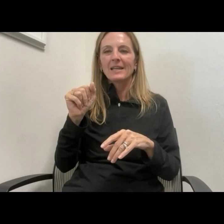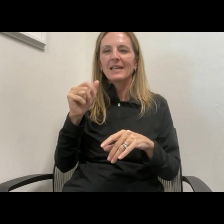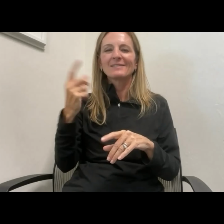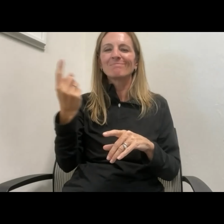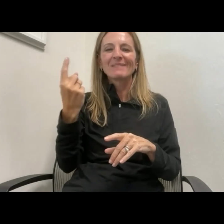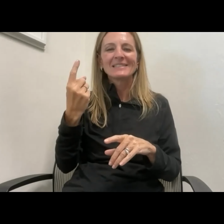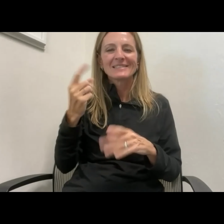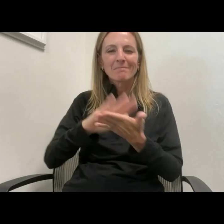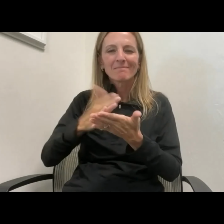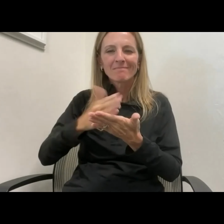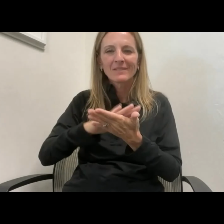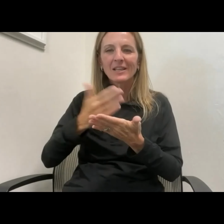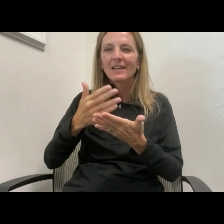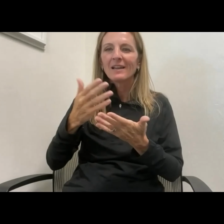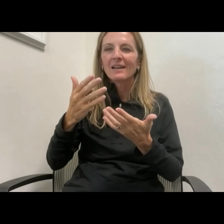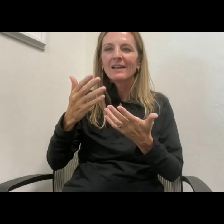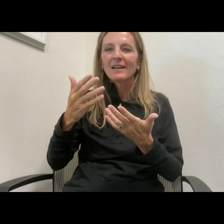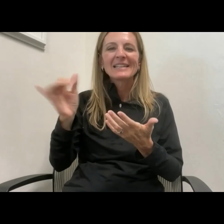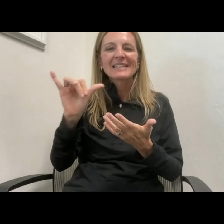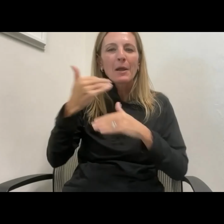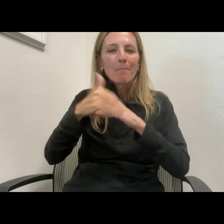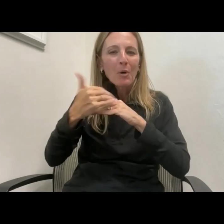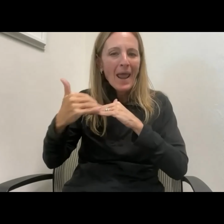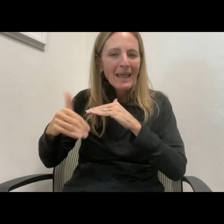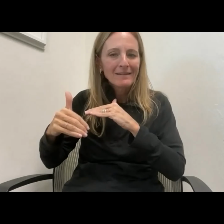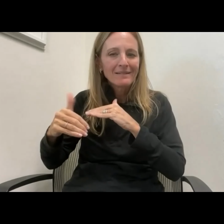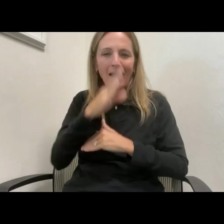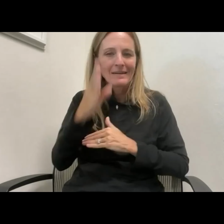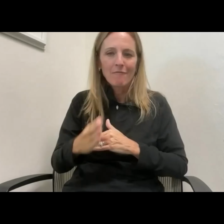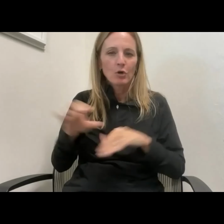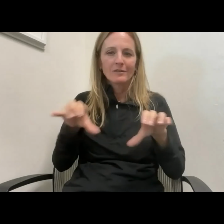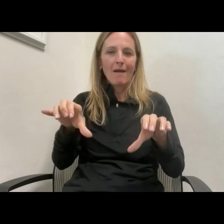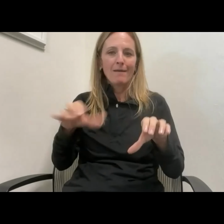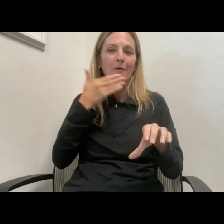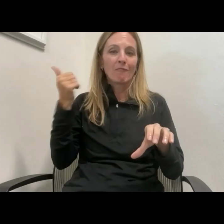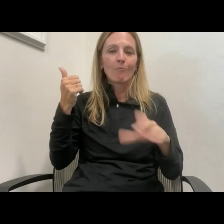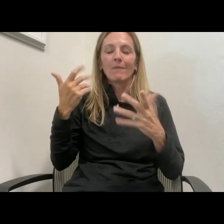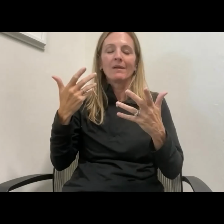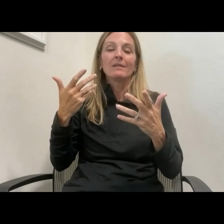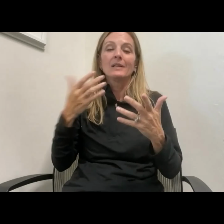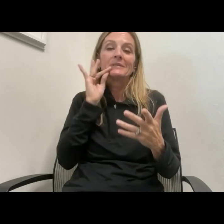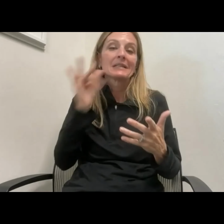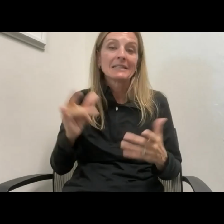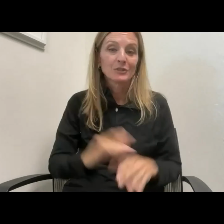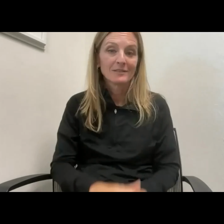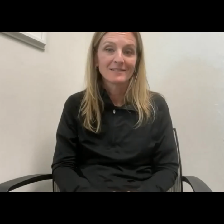it was like a focaccia bread, it was so good. Yeah okay I only have five minutes left here.